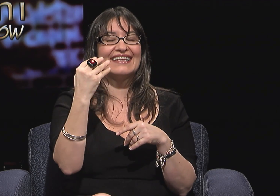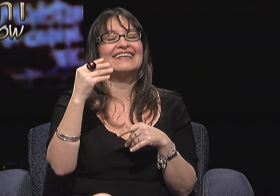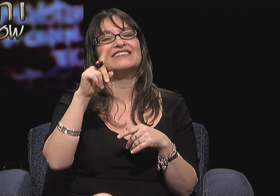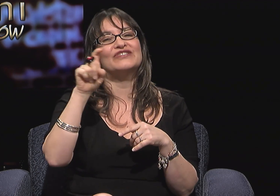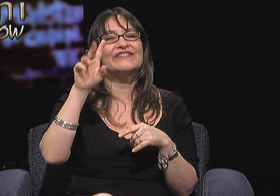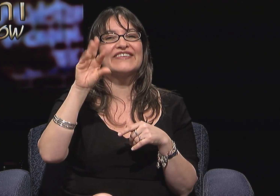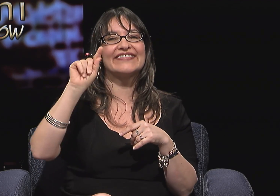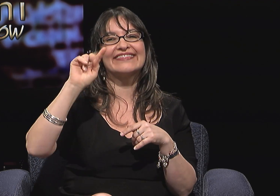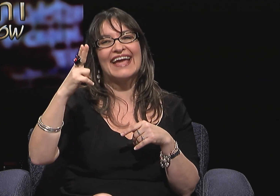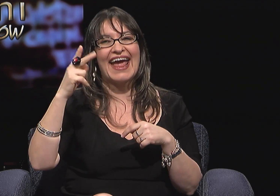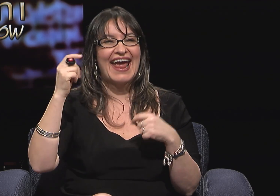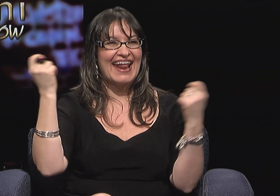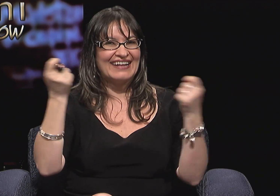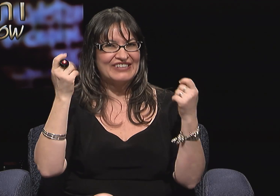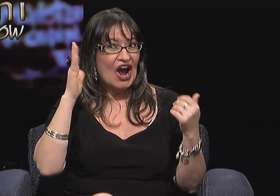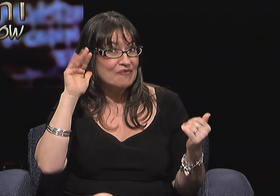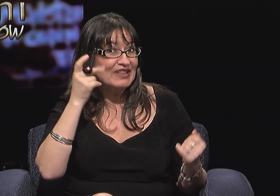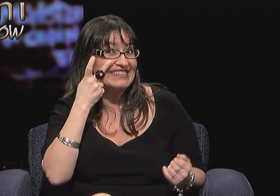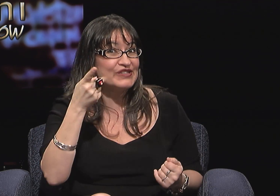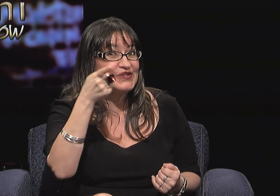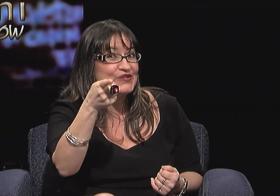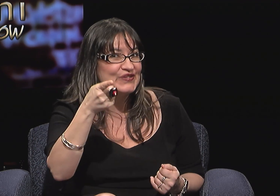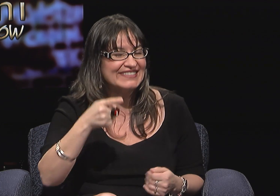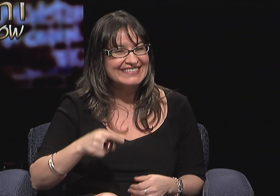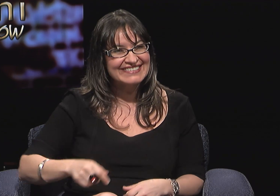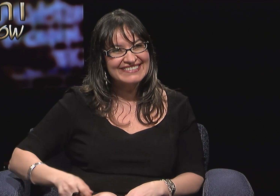for our 150th Anniversary. Hope to see you there!